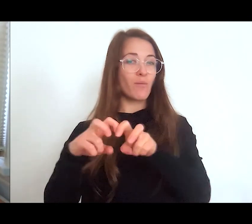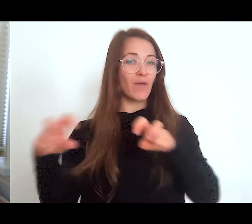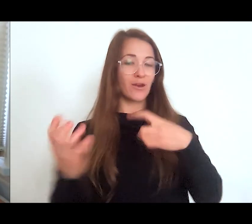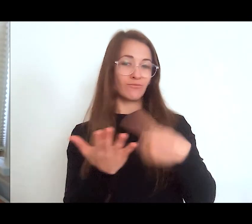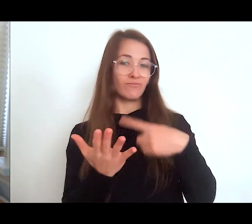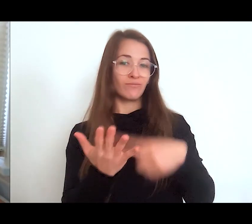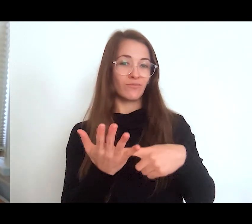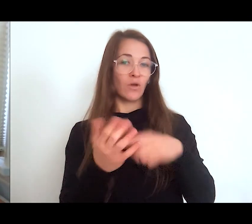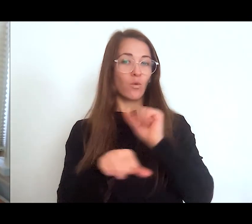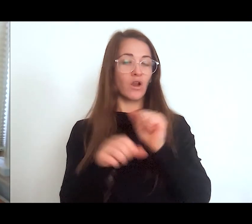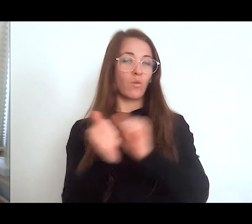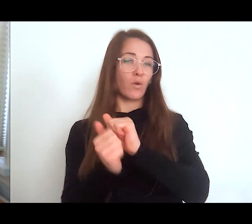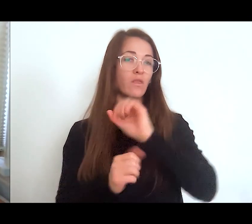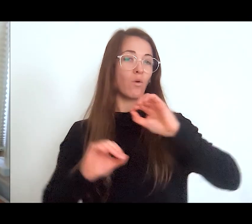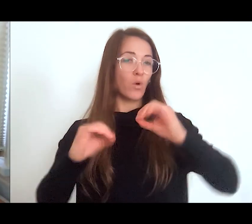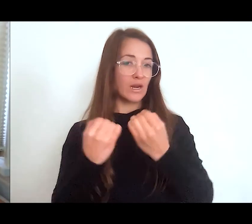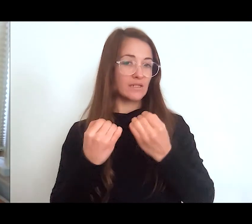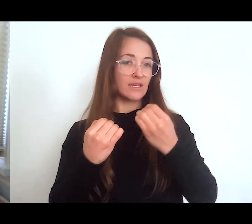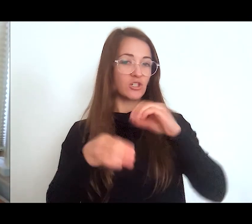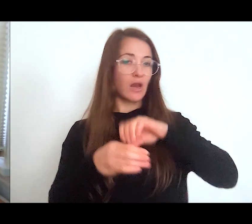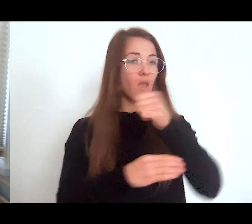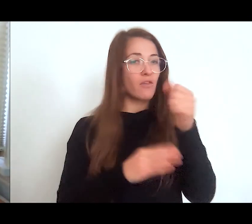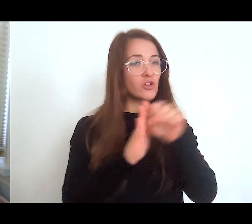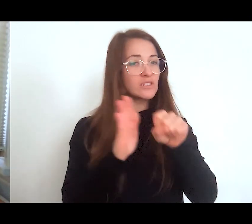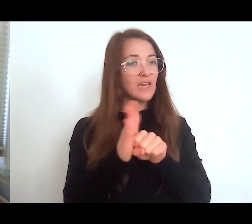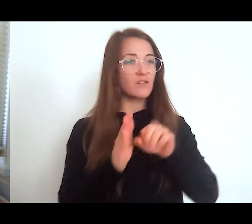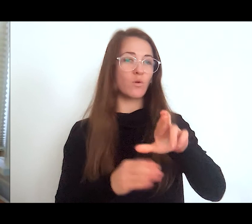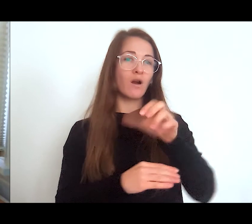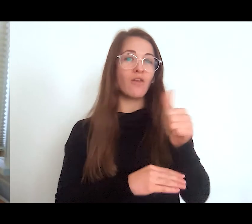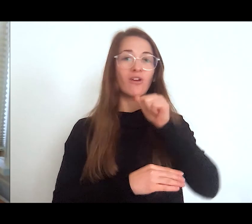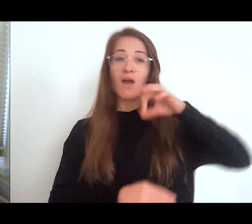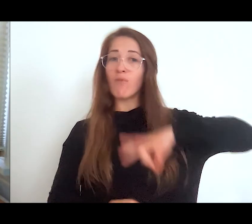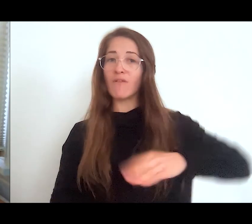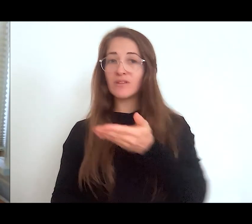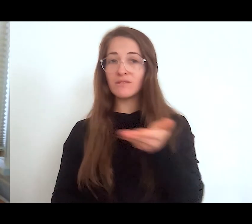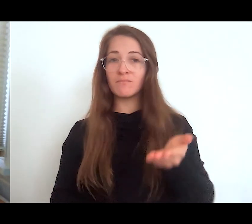SO CAN ANYONE ON THE PANEL SPEAK TO WORKING WITH ORGANIZATIONS IN OTHER STATES OR OTHER